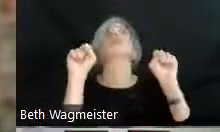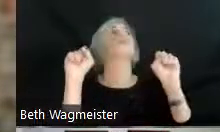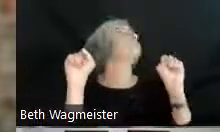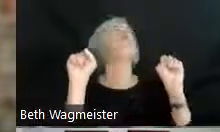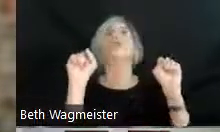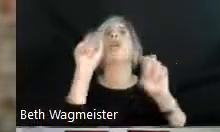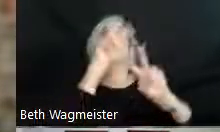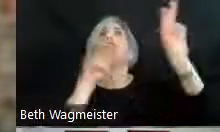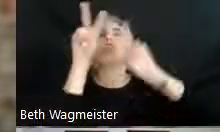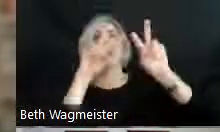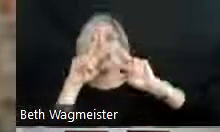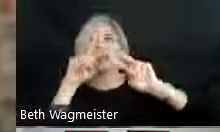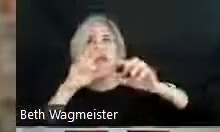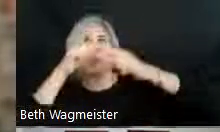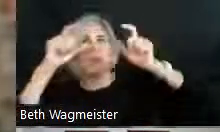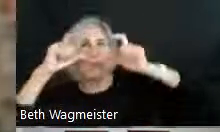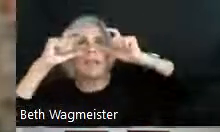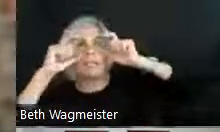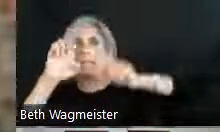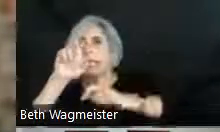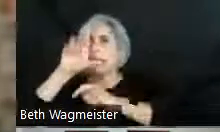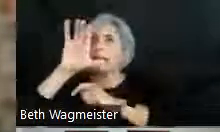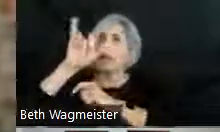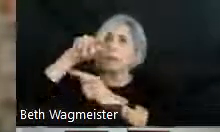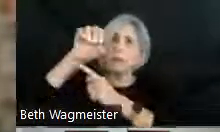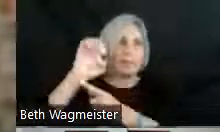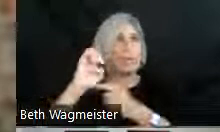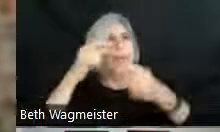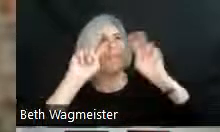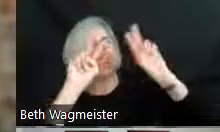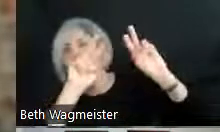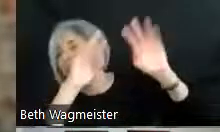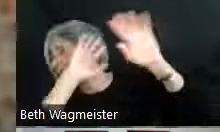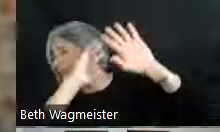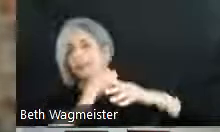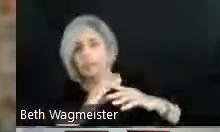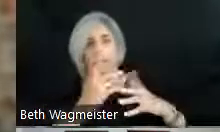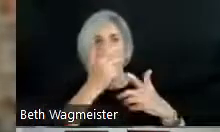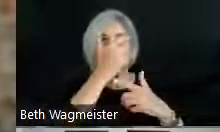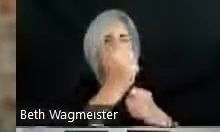They've got eclipse glasses on. I don't need a poll to know you're interested in accessibility.